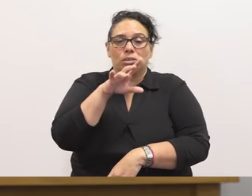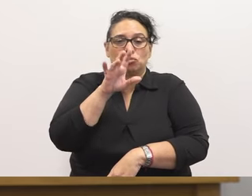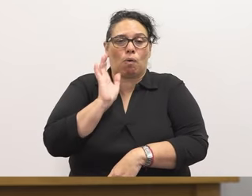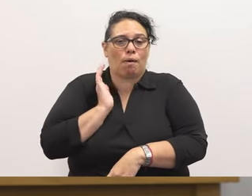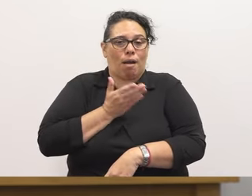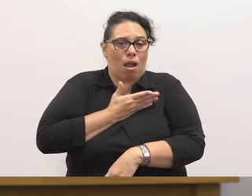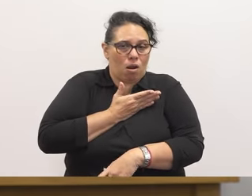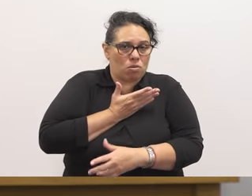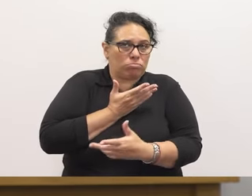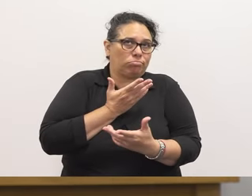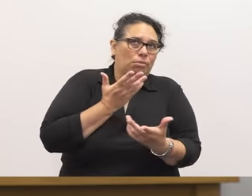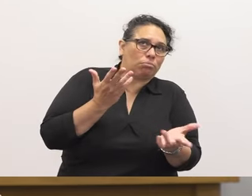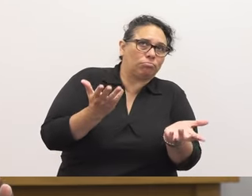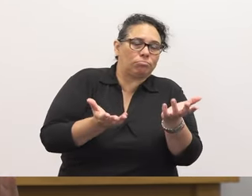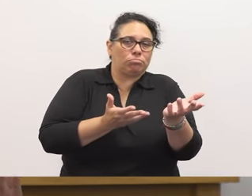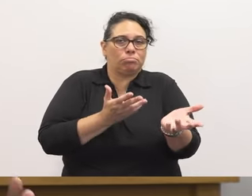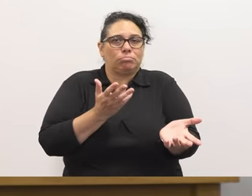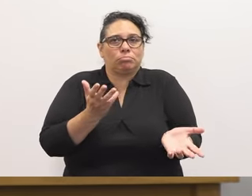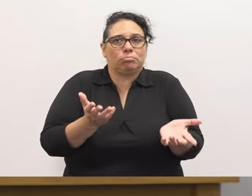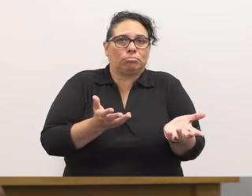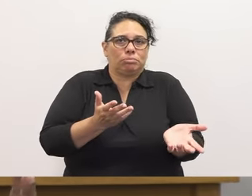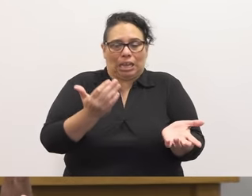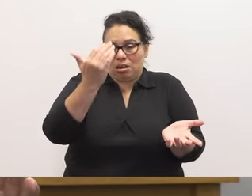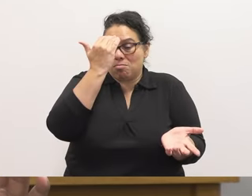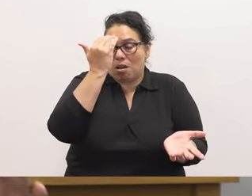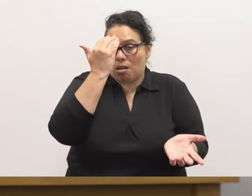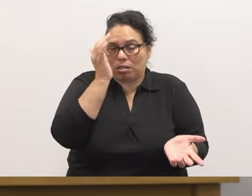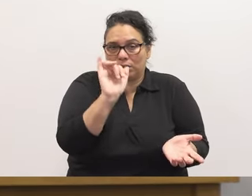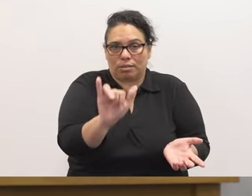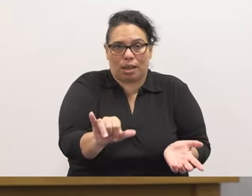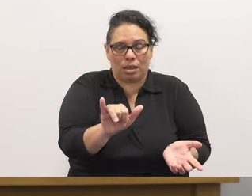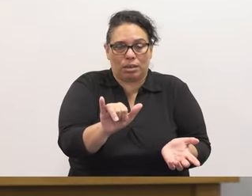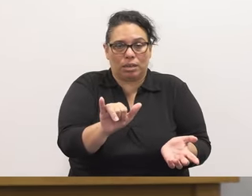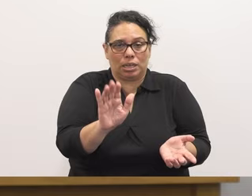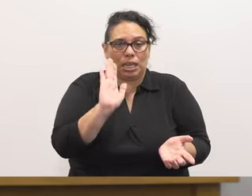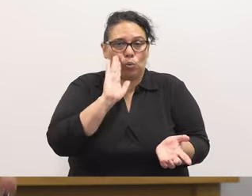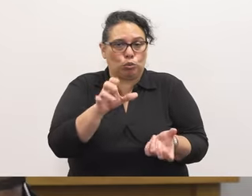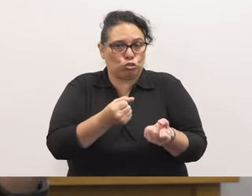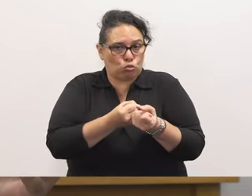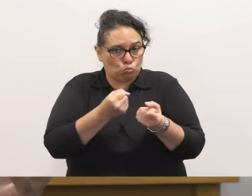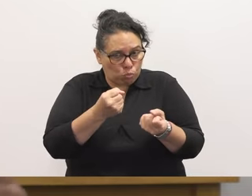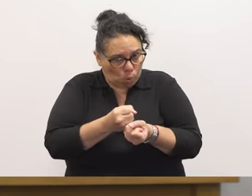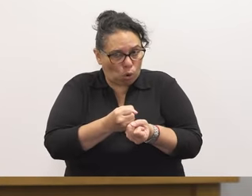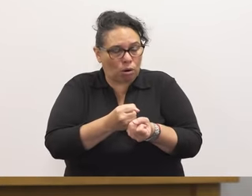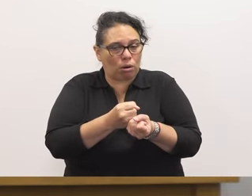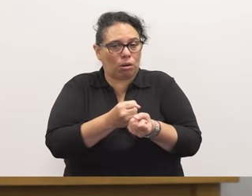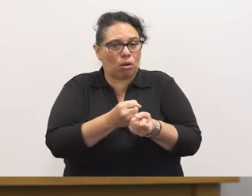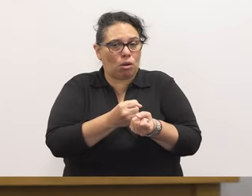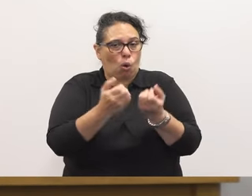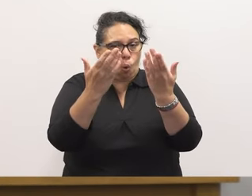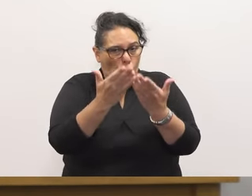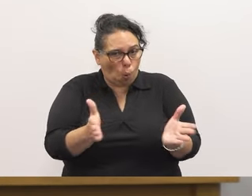with the knowledge that that will support the overall uplift of the district as a whole.